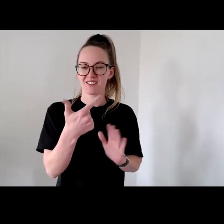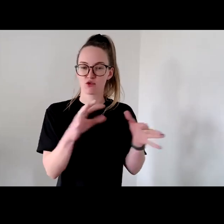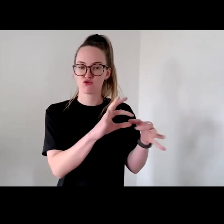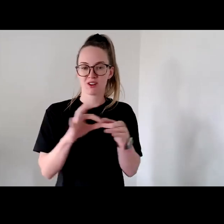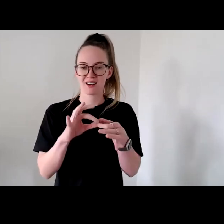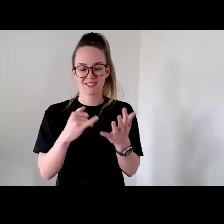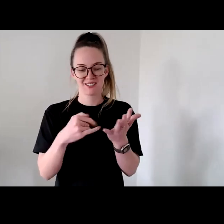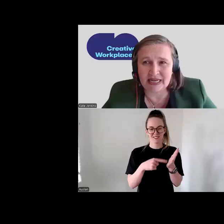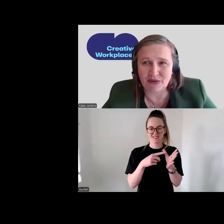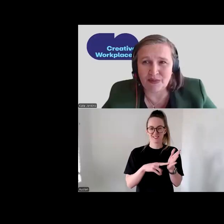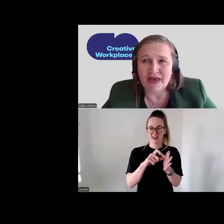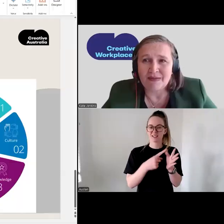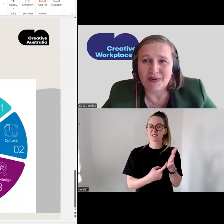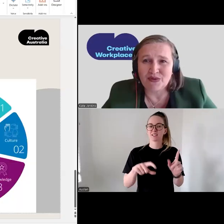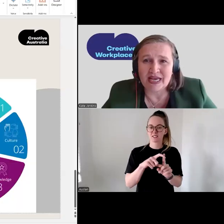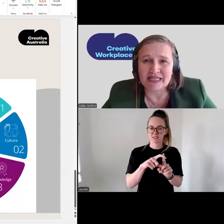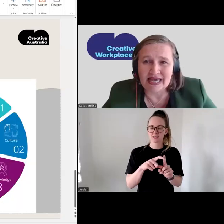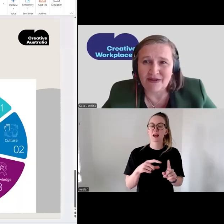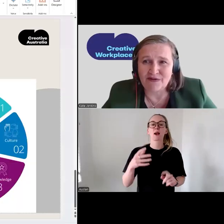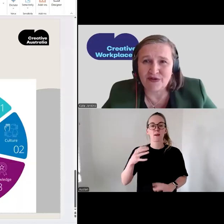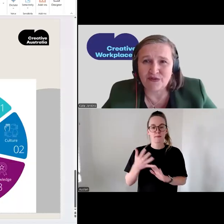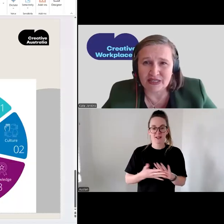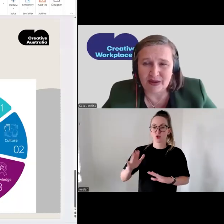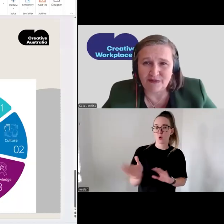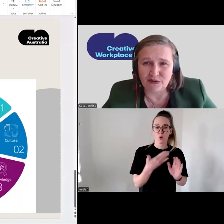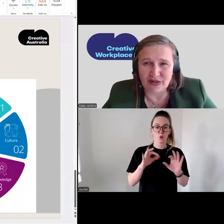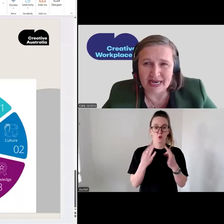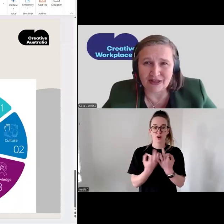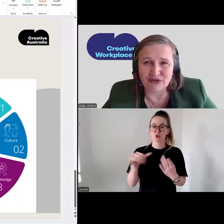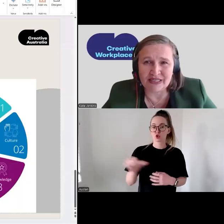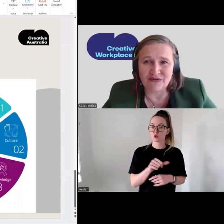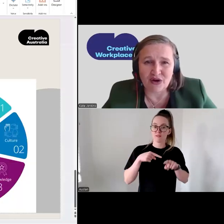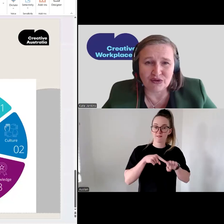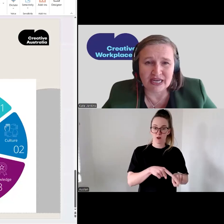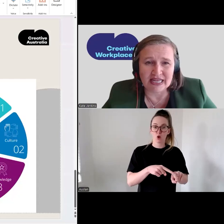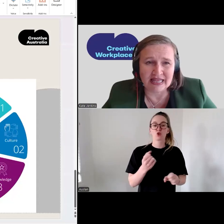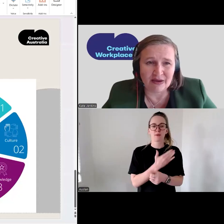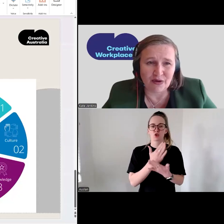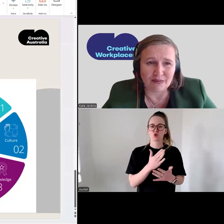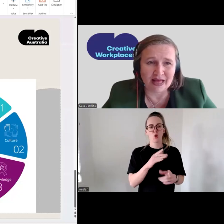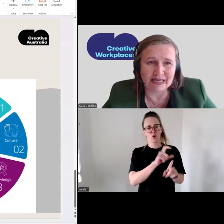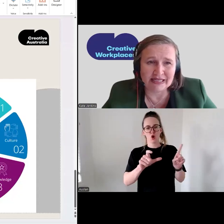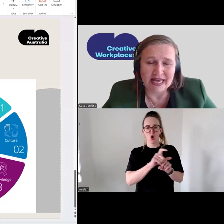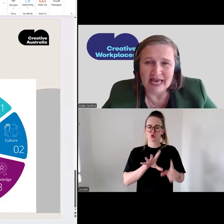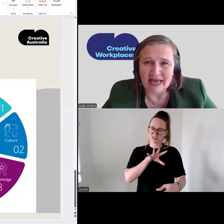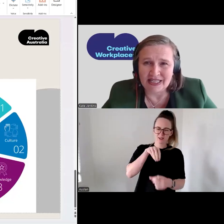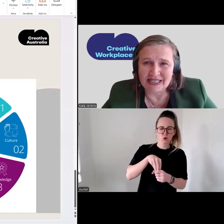to in order to help build a safe, respectful and inclusive culture in their workplace. This